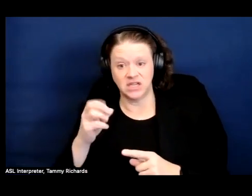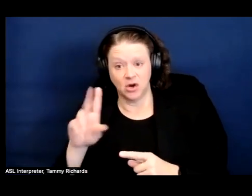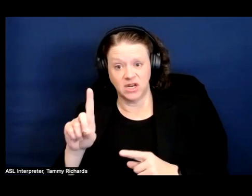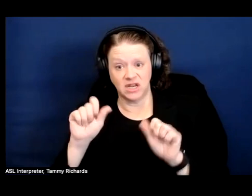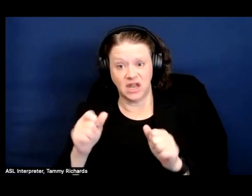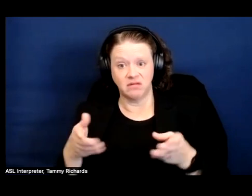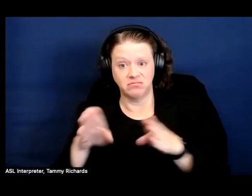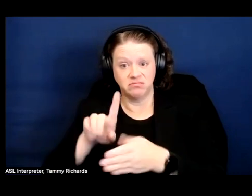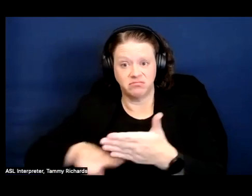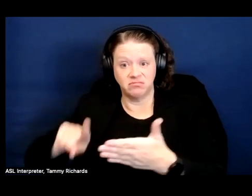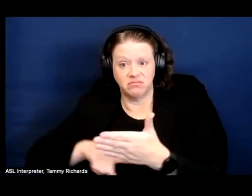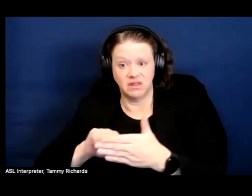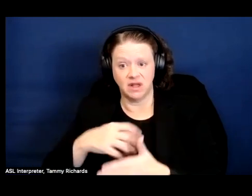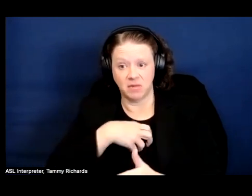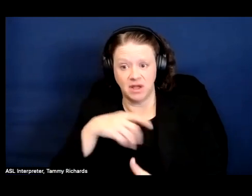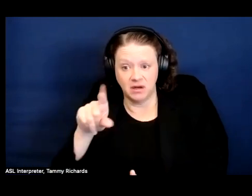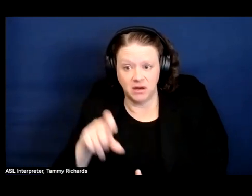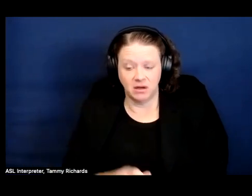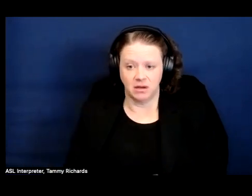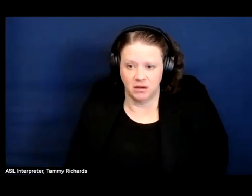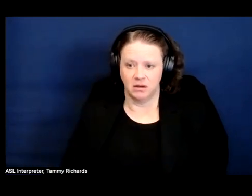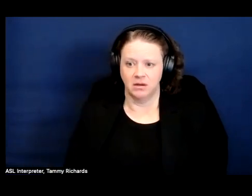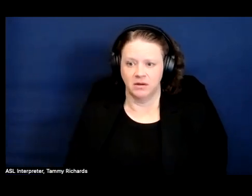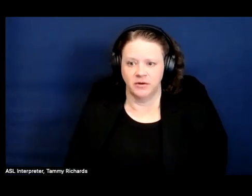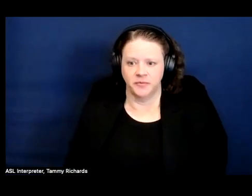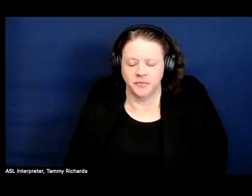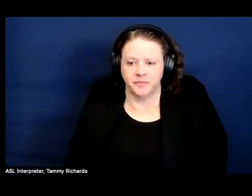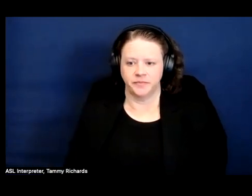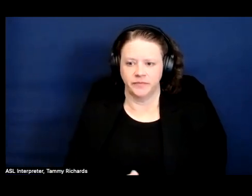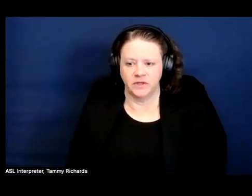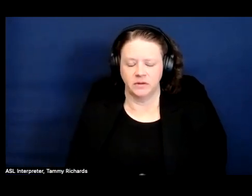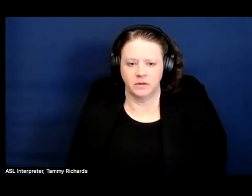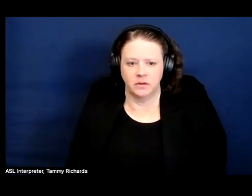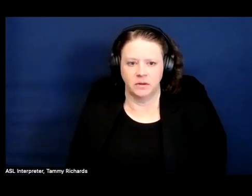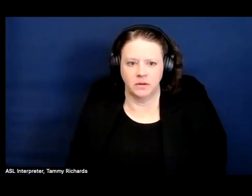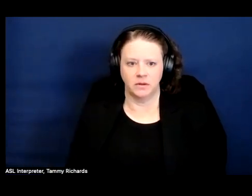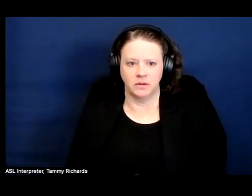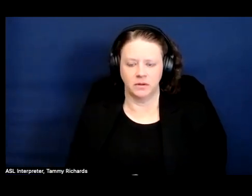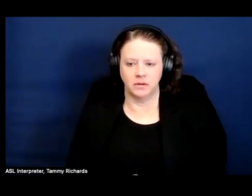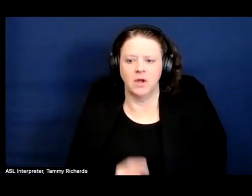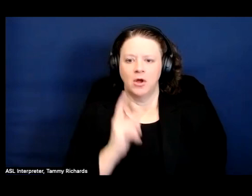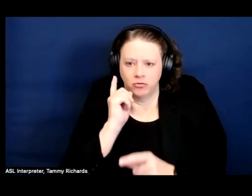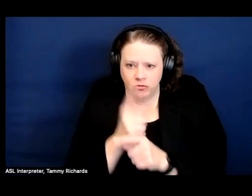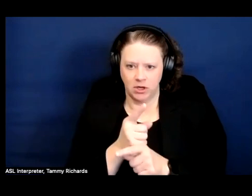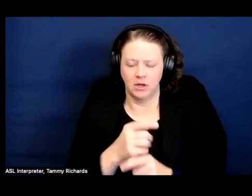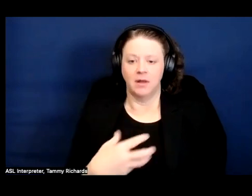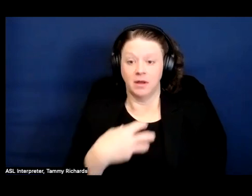And maybe the landlord is saying, "I'm not saying no automatically, "but I'm just letting you know